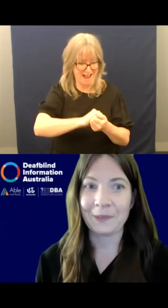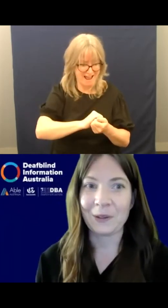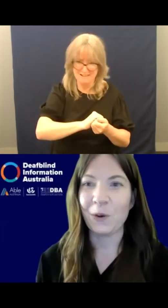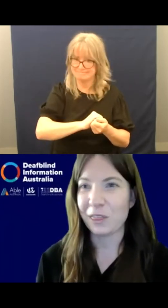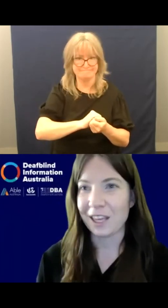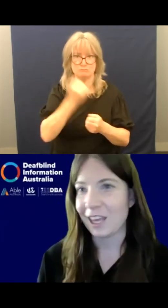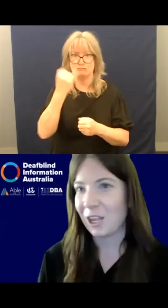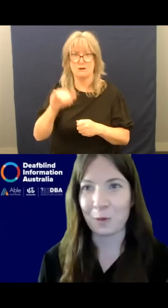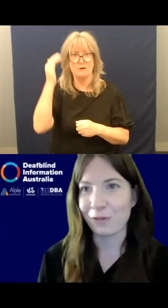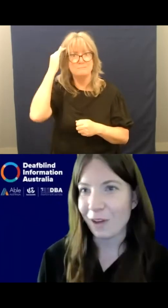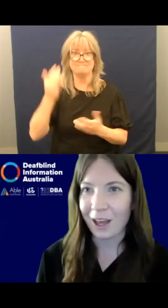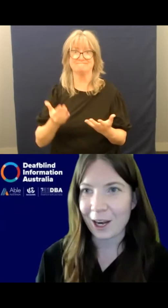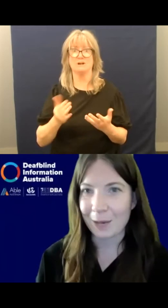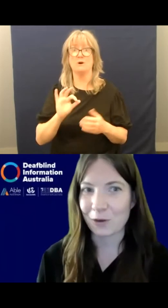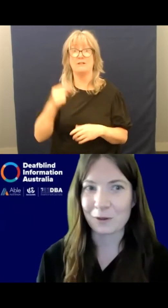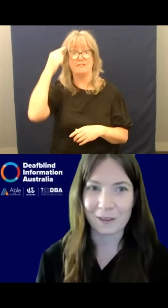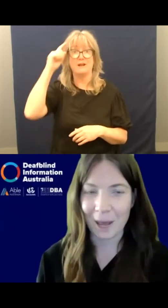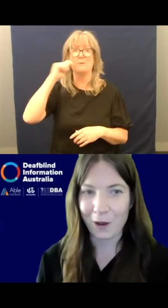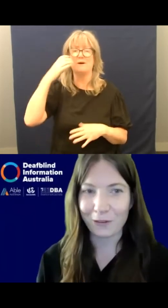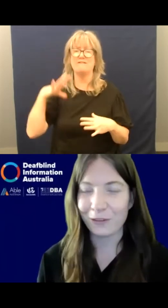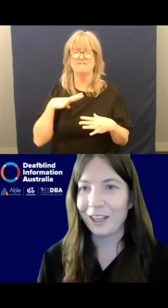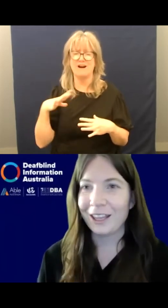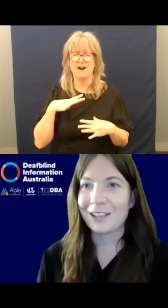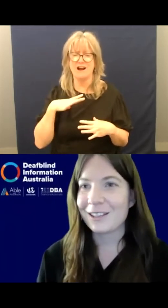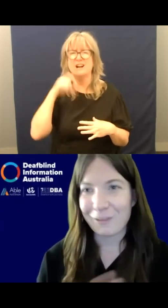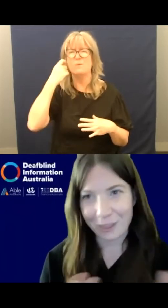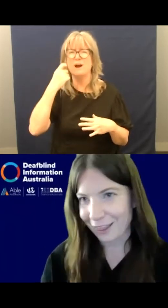Or thinking it will be fine, I'm sure it will just come off. Never think that.